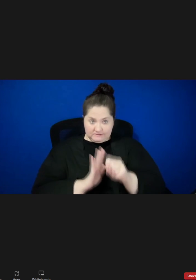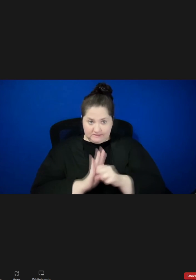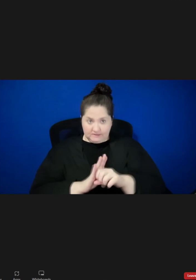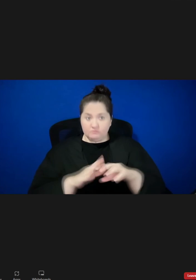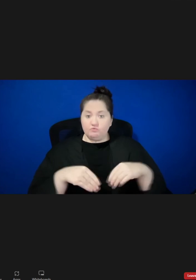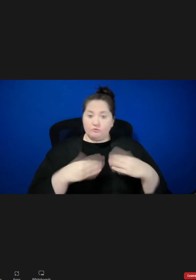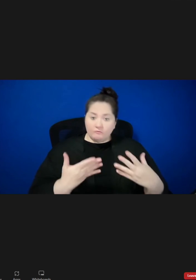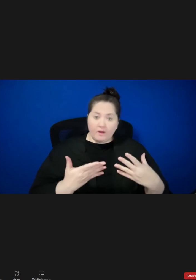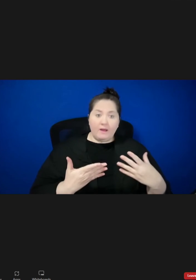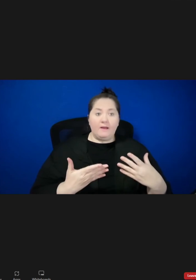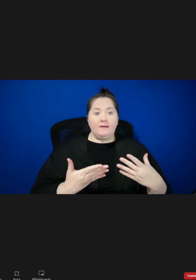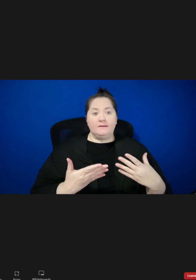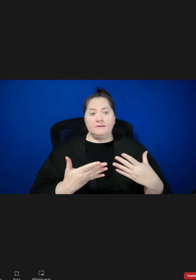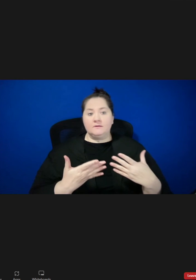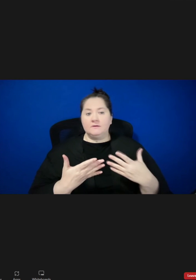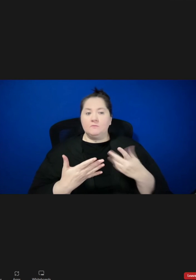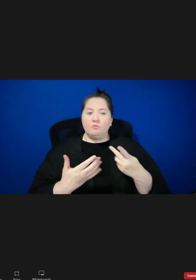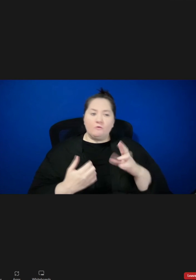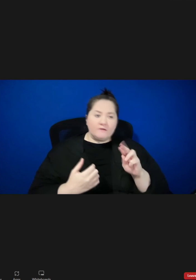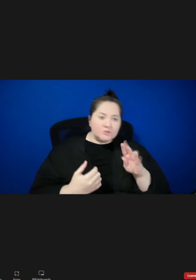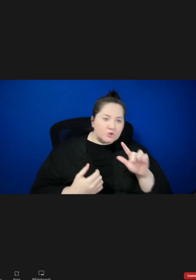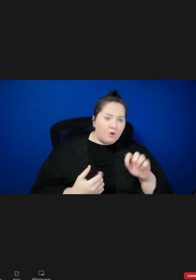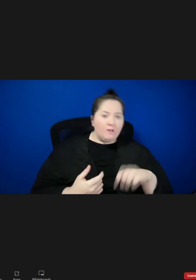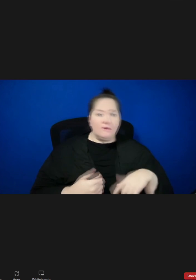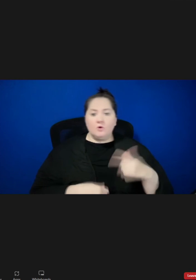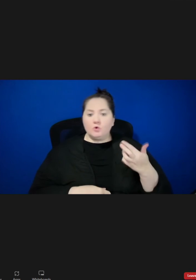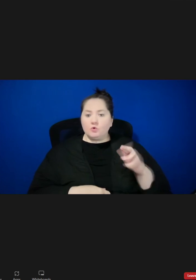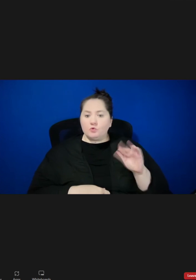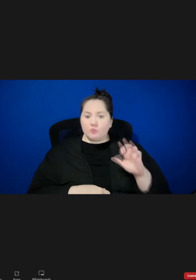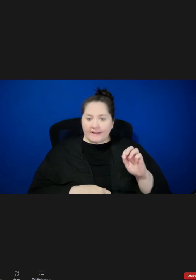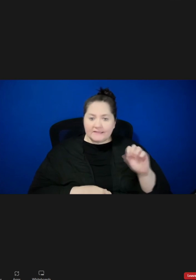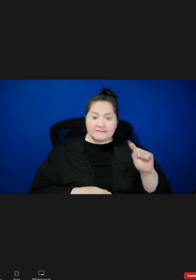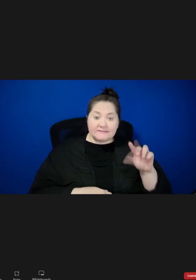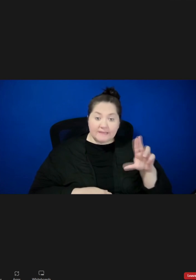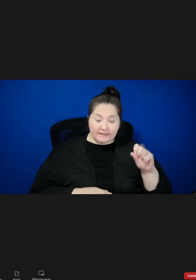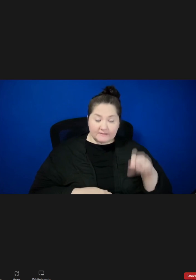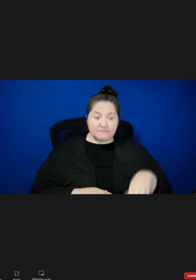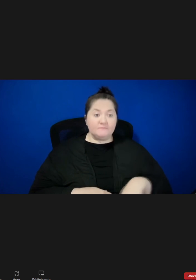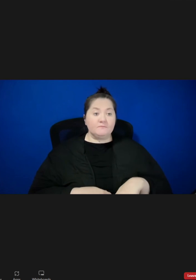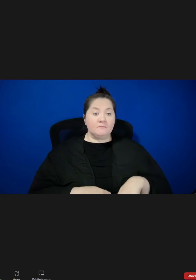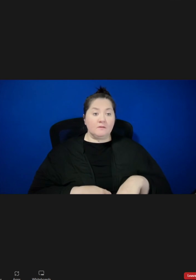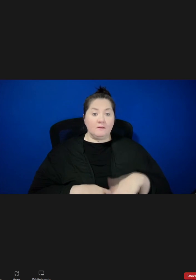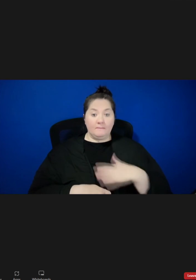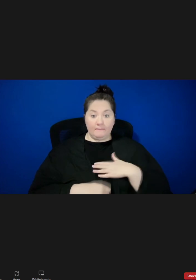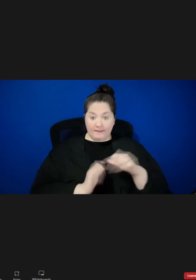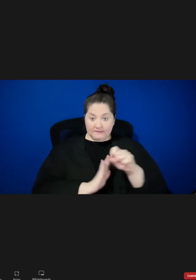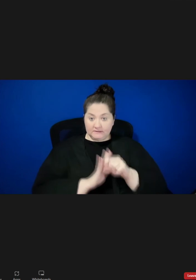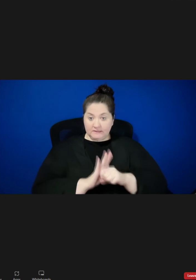grace status for students. In Colorado, the state I live in, and vaccine laws